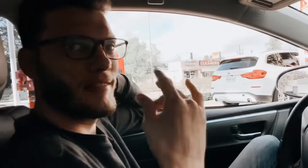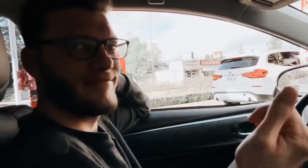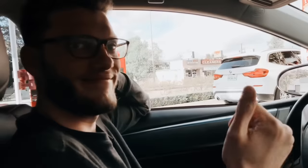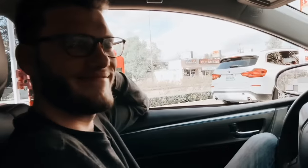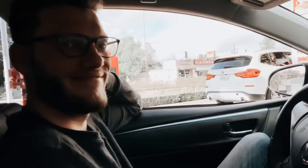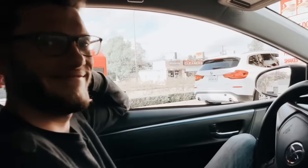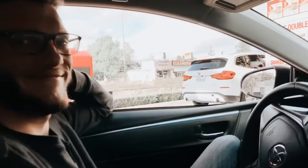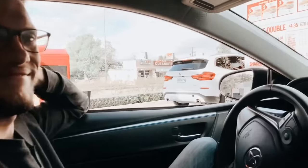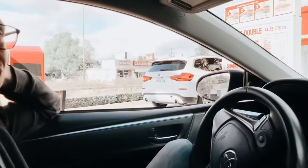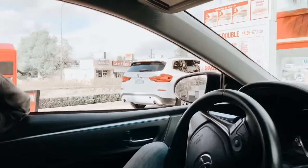Delicious!